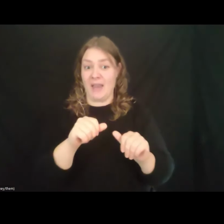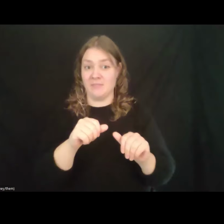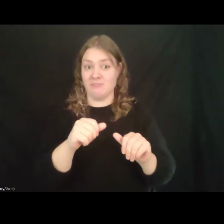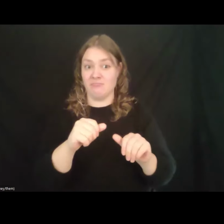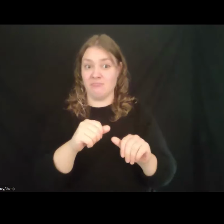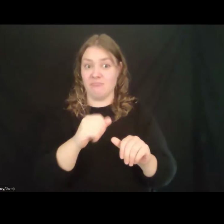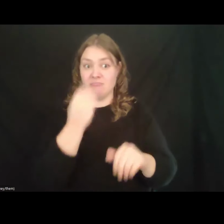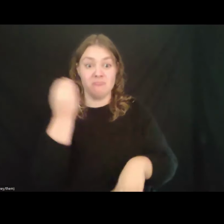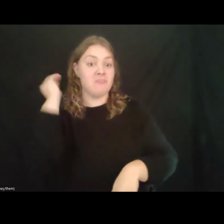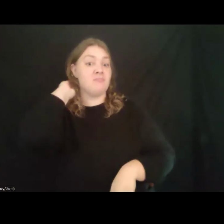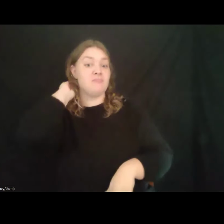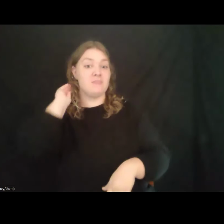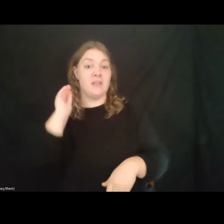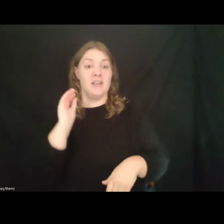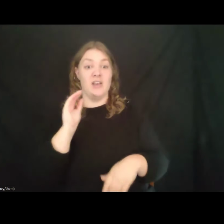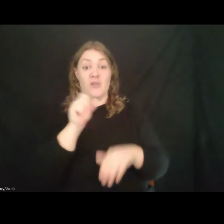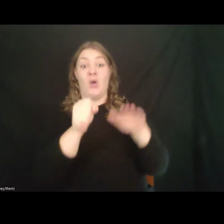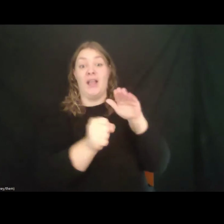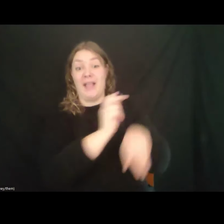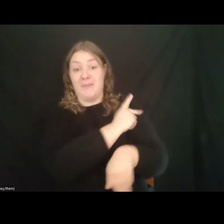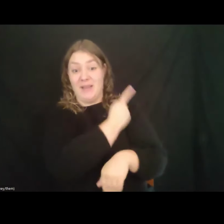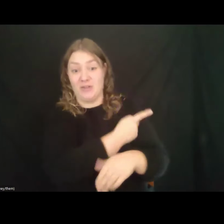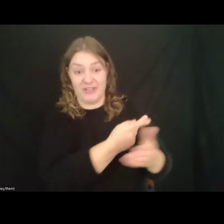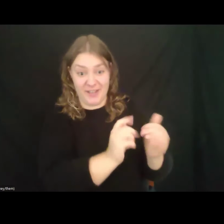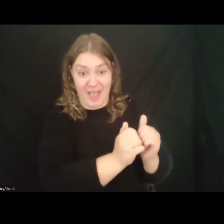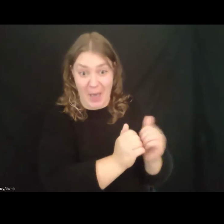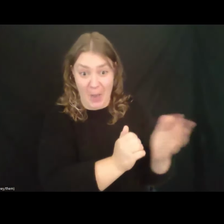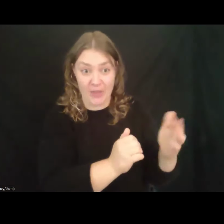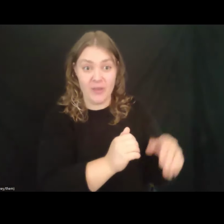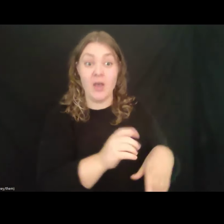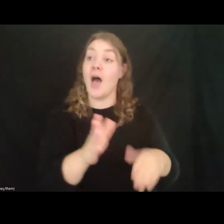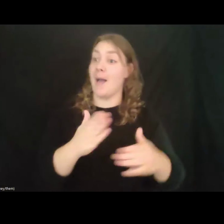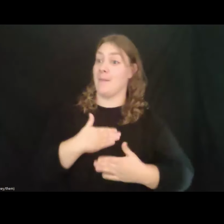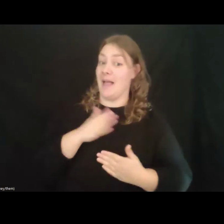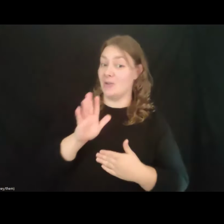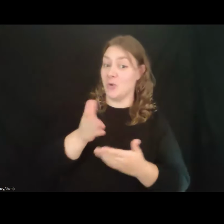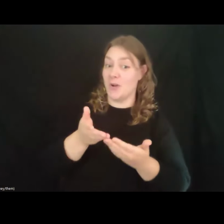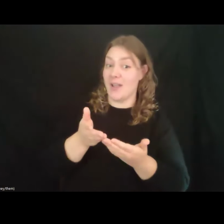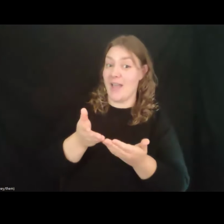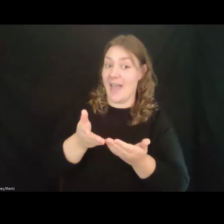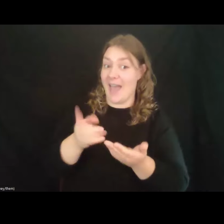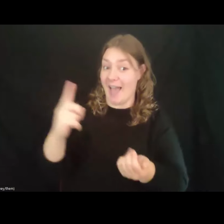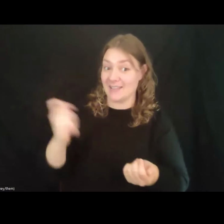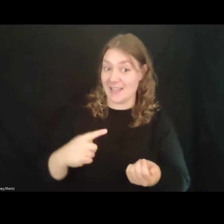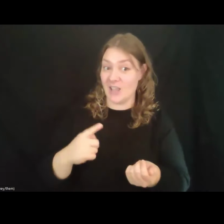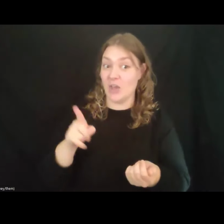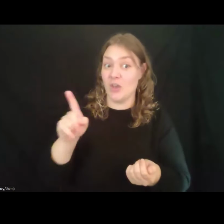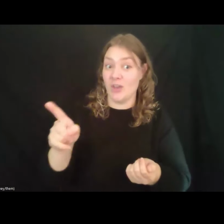services in our well I'm so glad you're asking because in your role as CH as the chief of cute